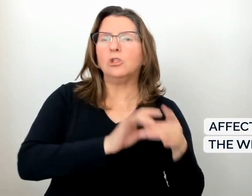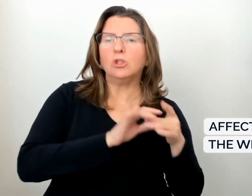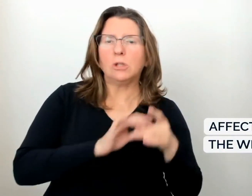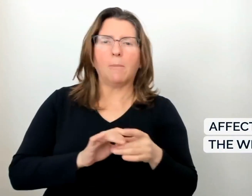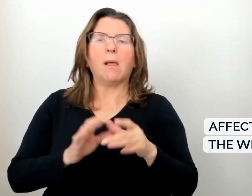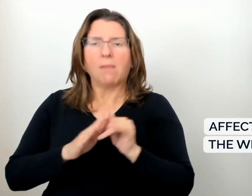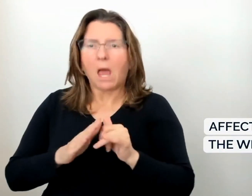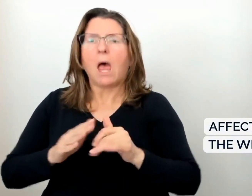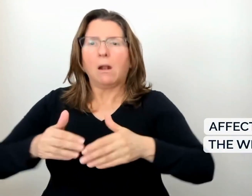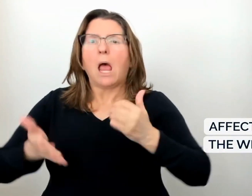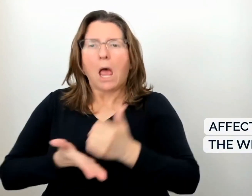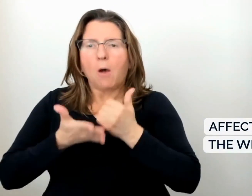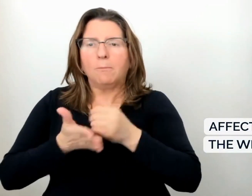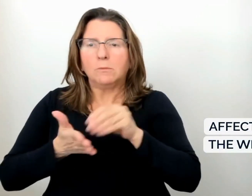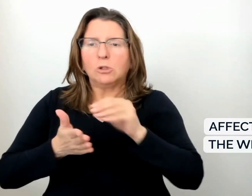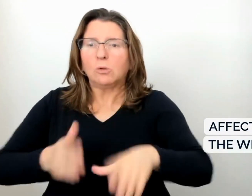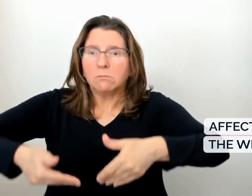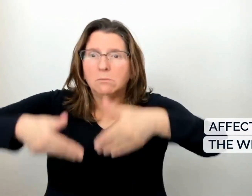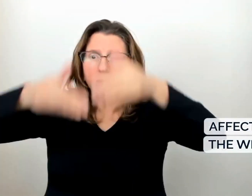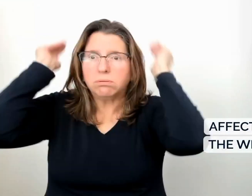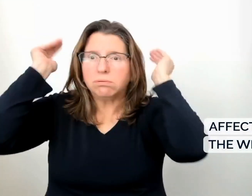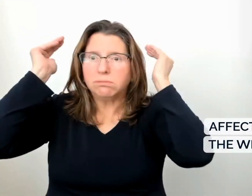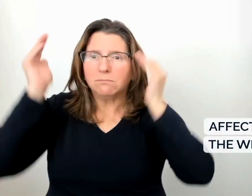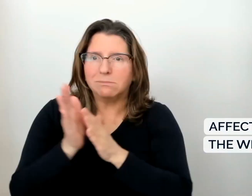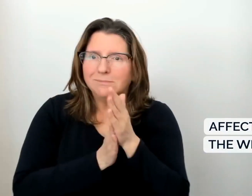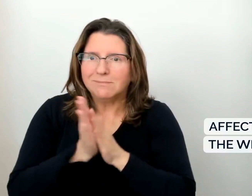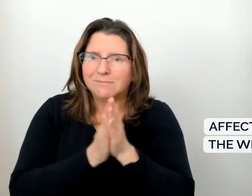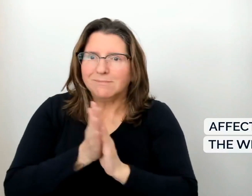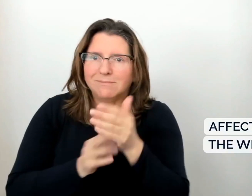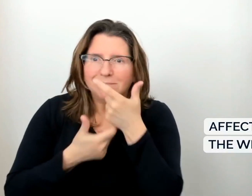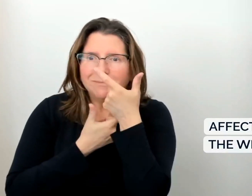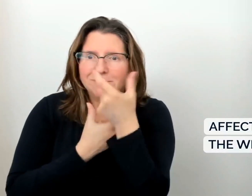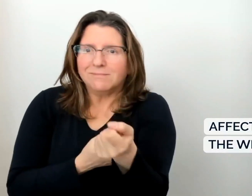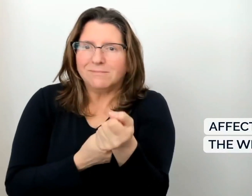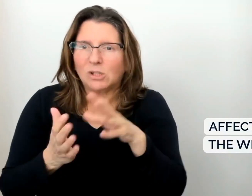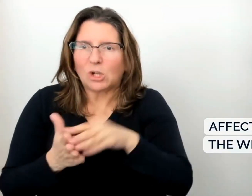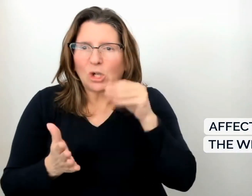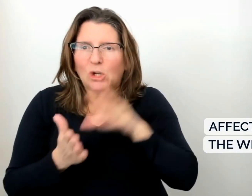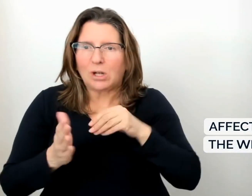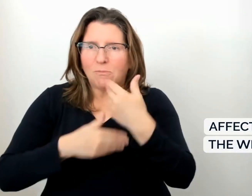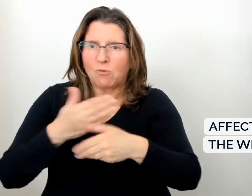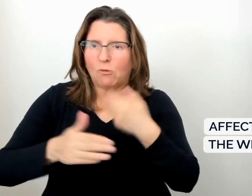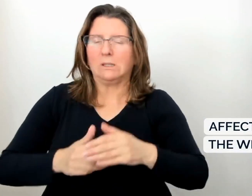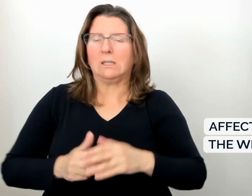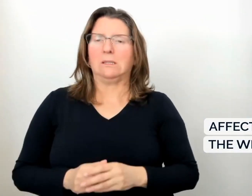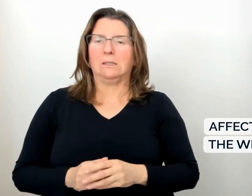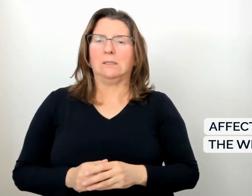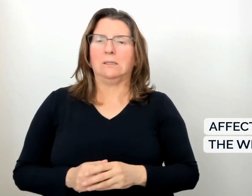By tapping into the affective networks, we can encourage students' interest to engage in the learning process.